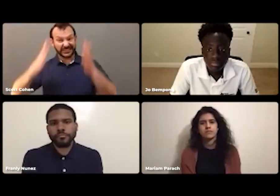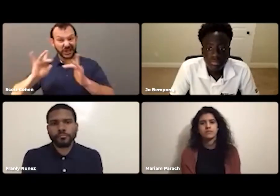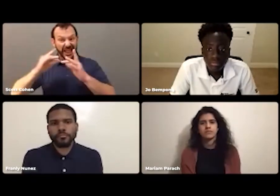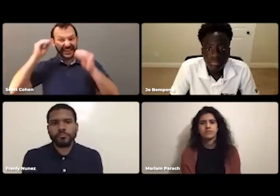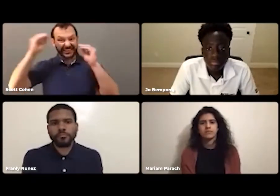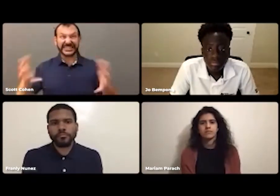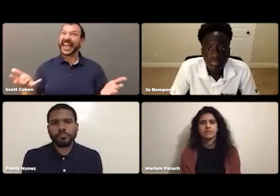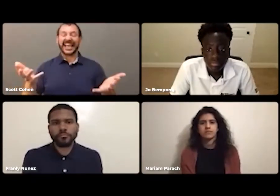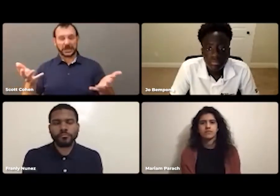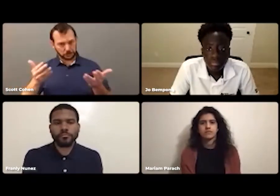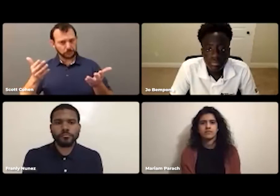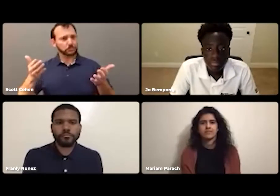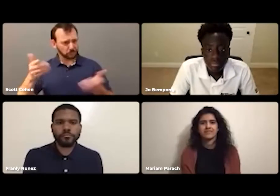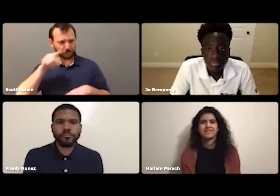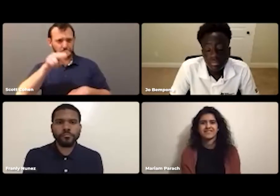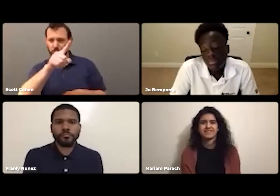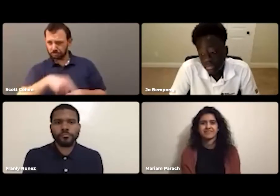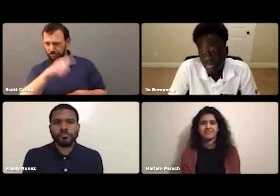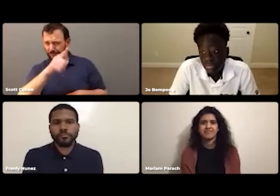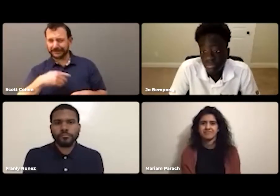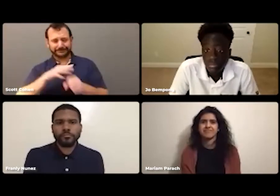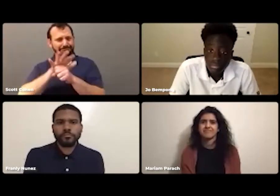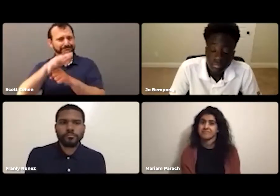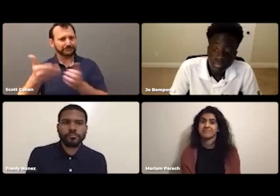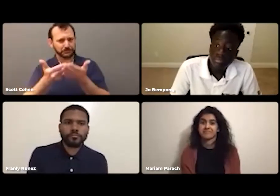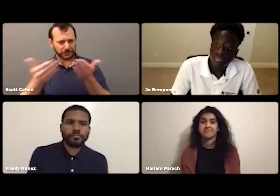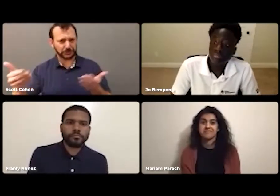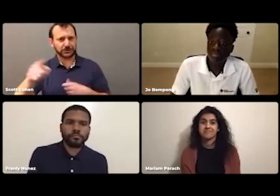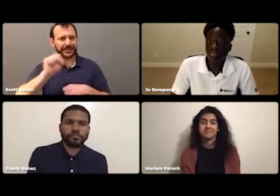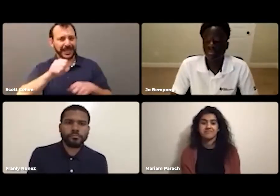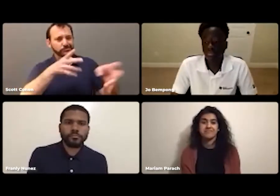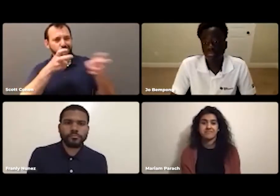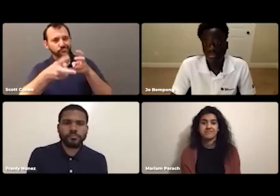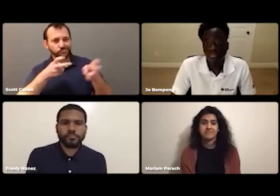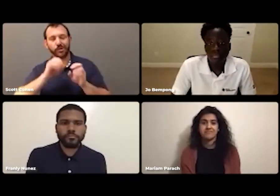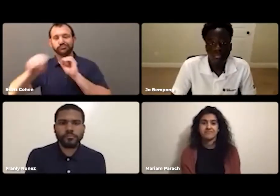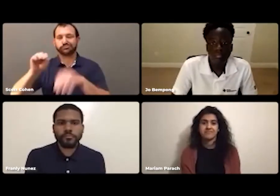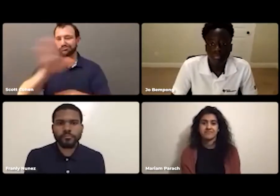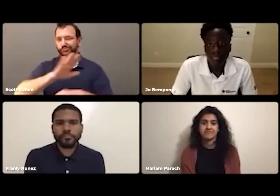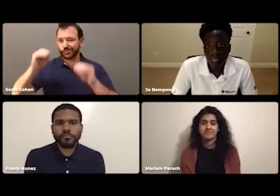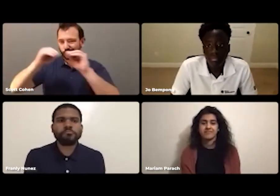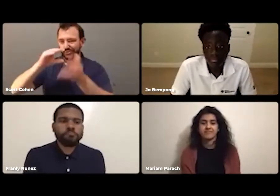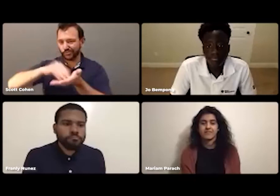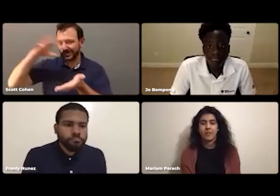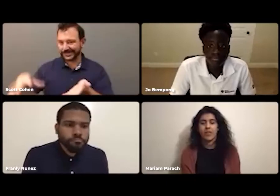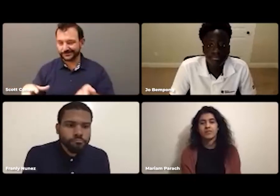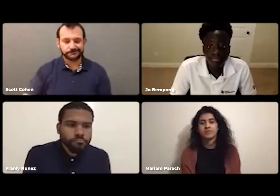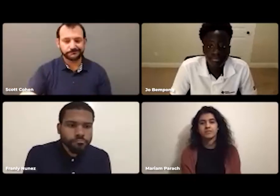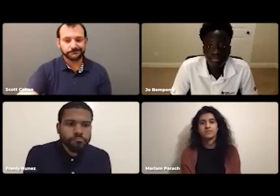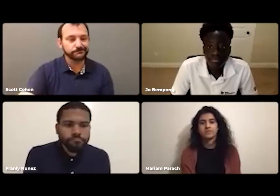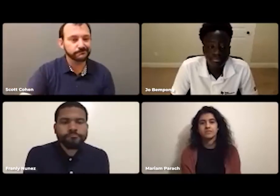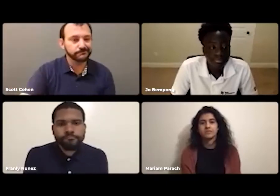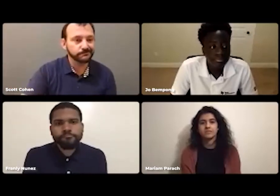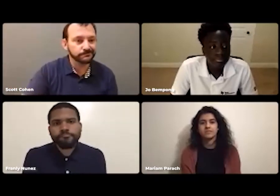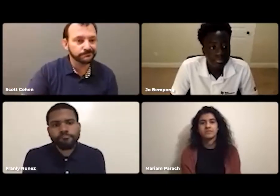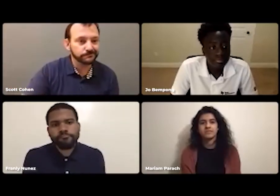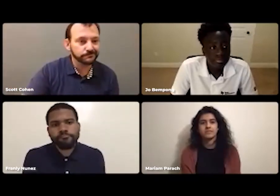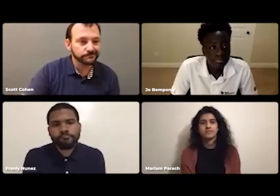With everyone hemming and hawing, and not knowing how they'll do online teaching, they